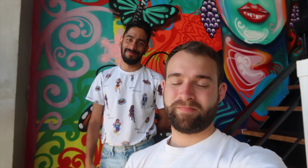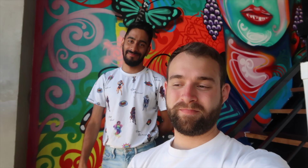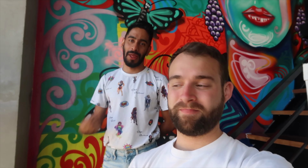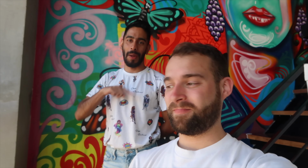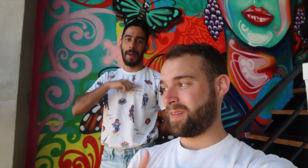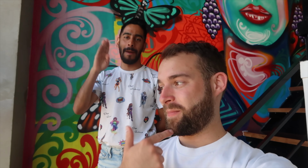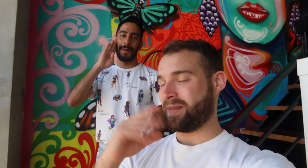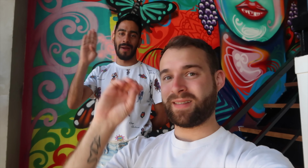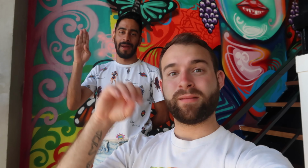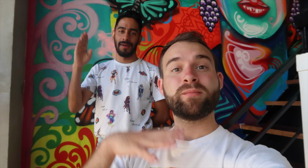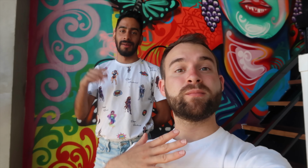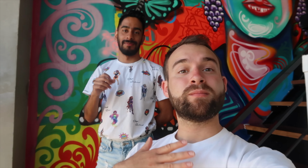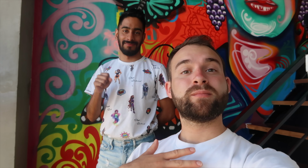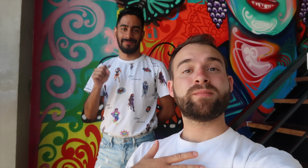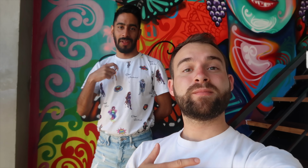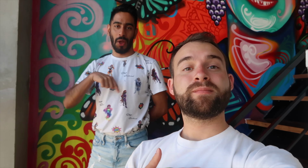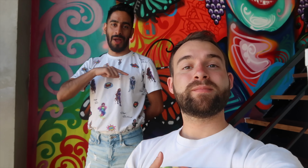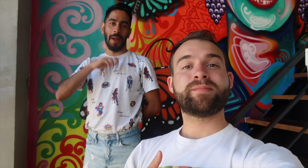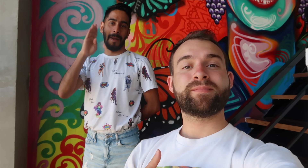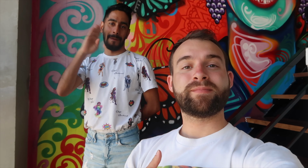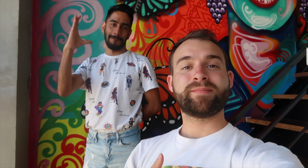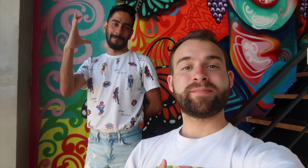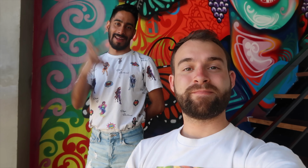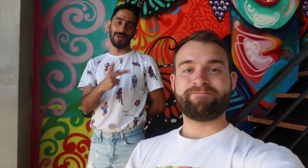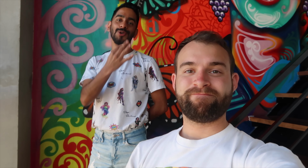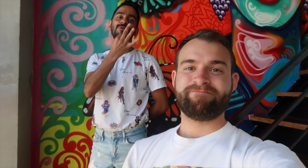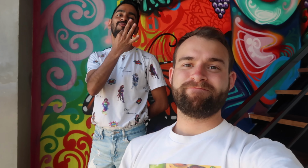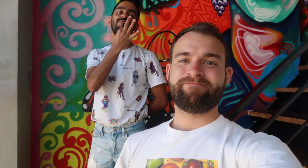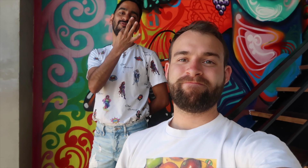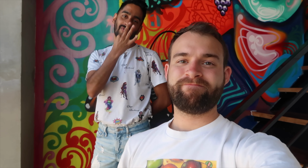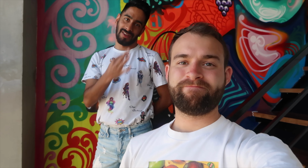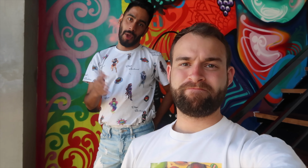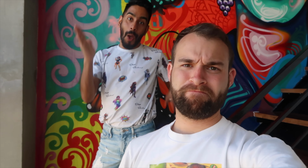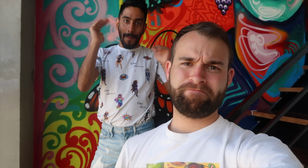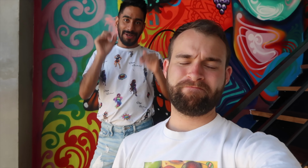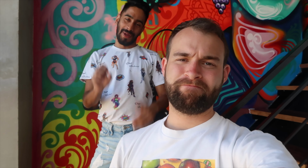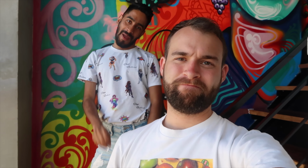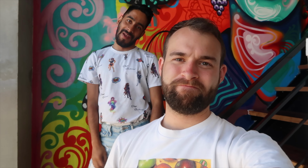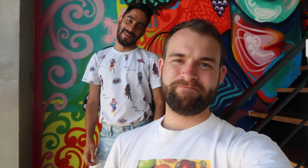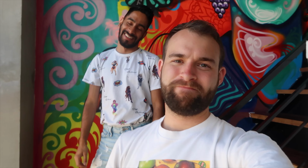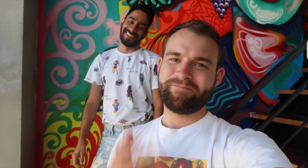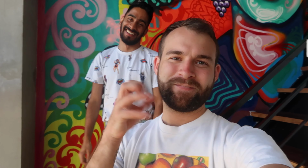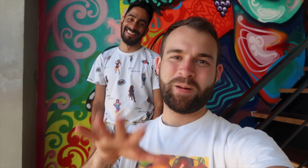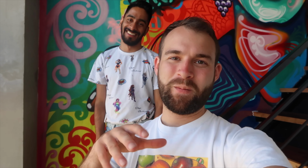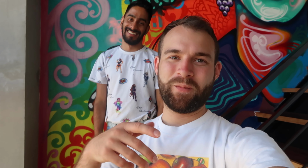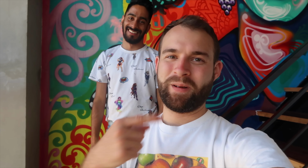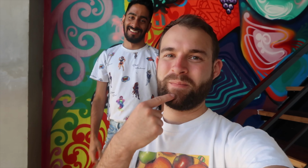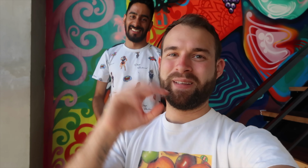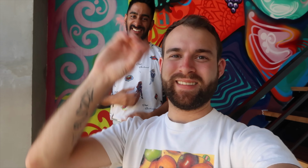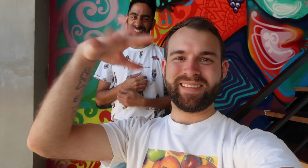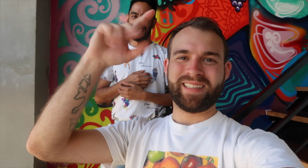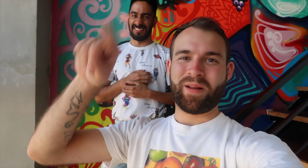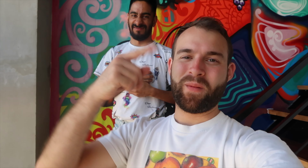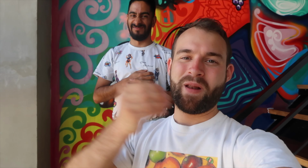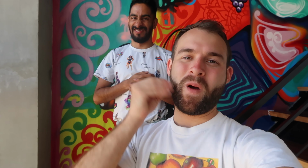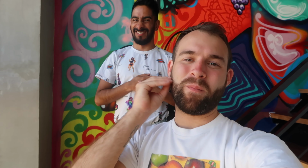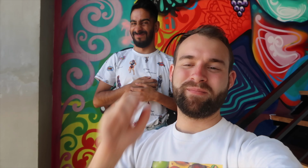We'll be back soon. Hopefully. I don't want to go, I'll miss the sun when we are home.